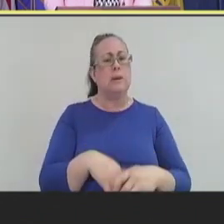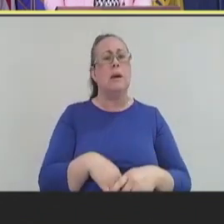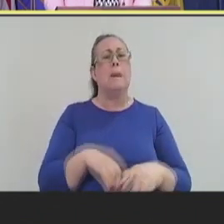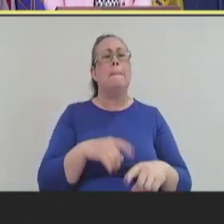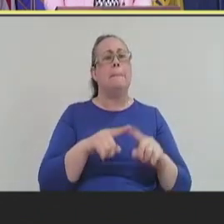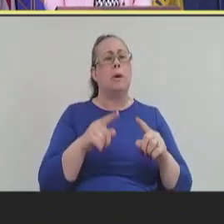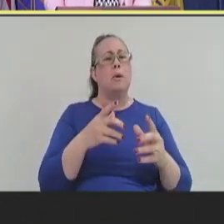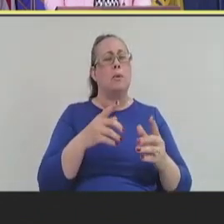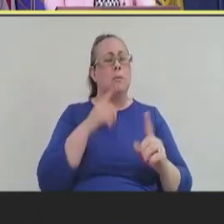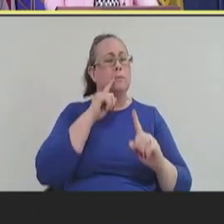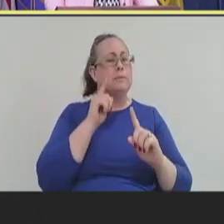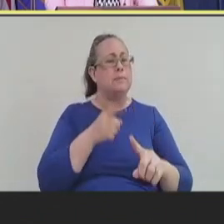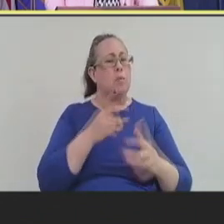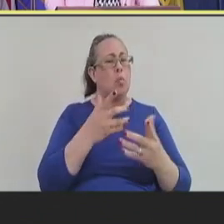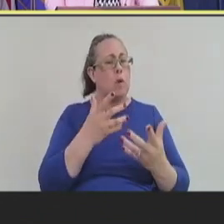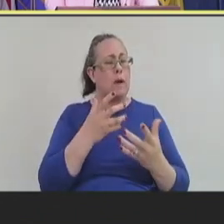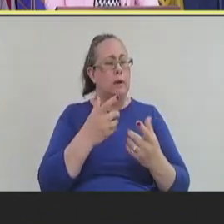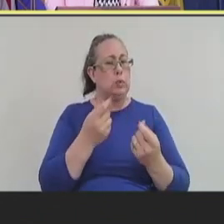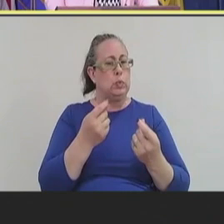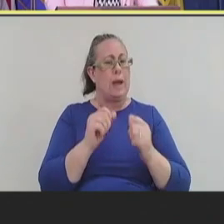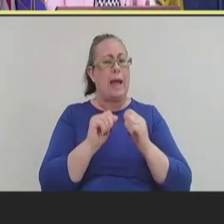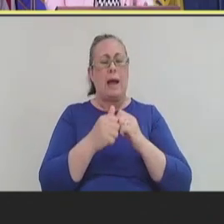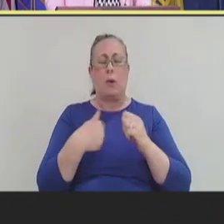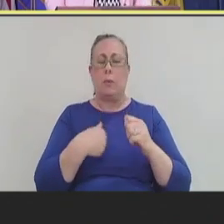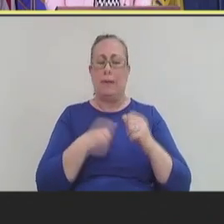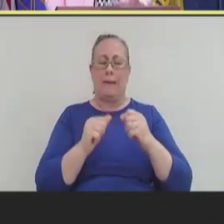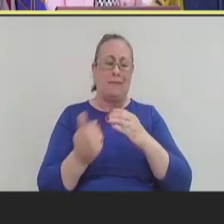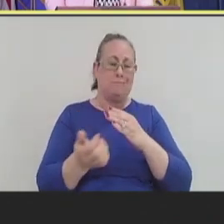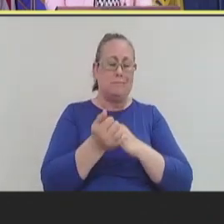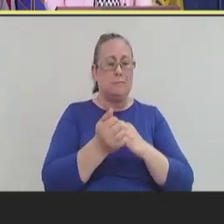to do is look at where it can augment the weaknesses or where we don't have